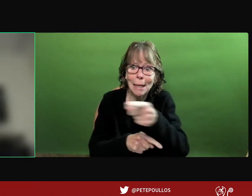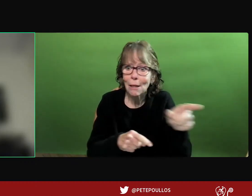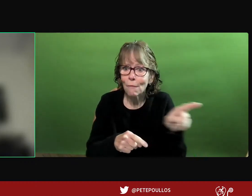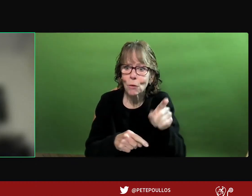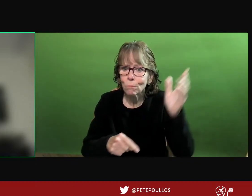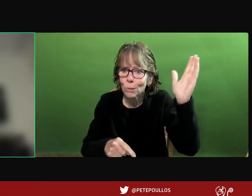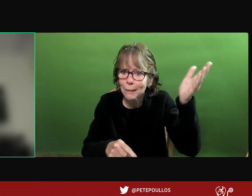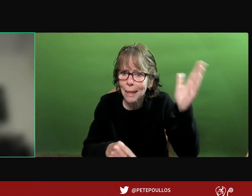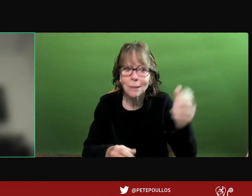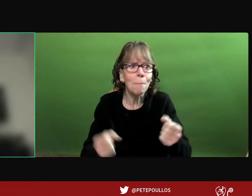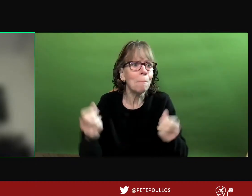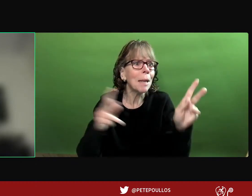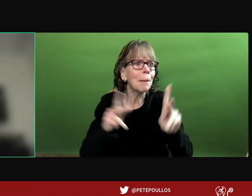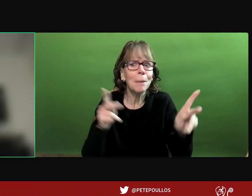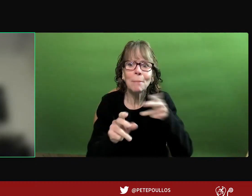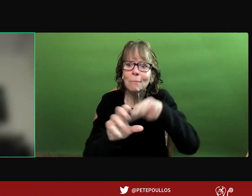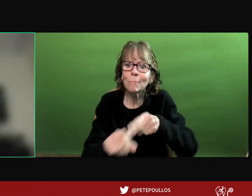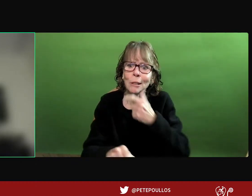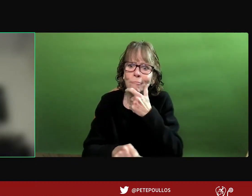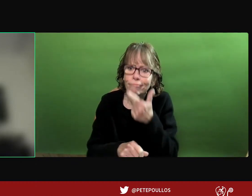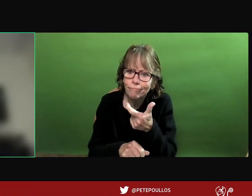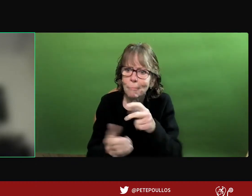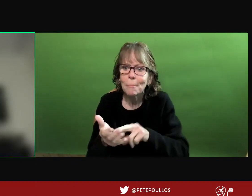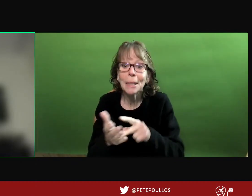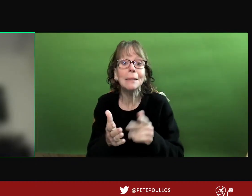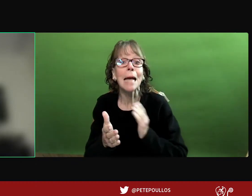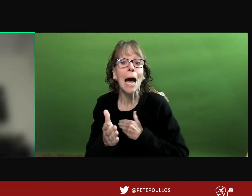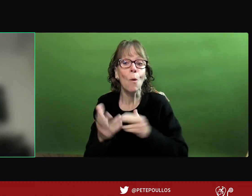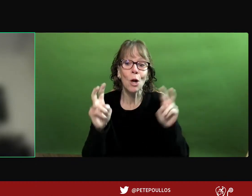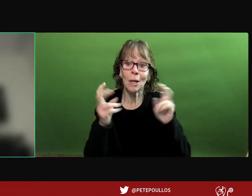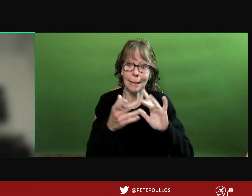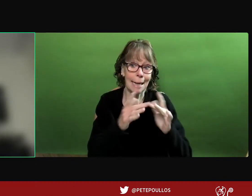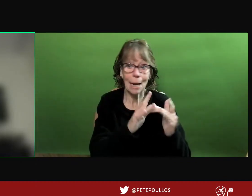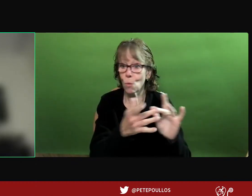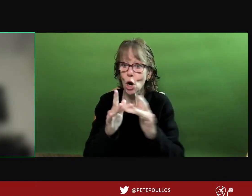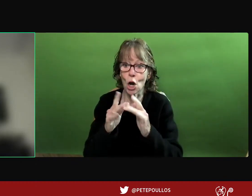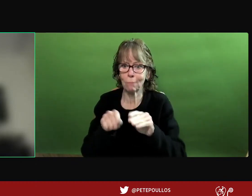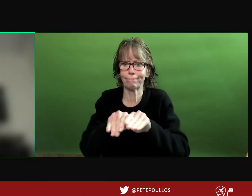We have a deeper and wider network, scholarly presence, resources,